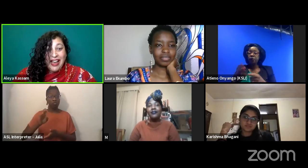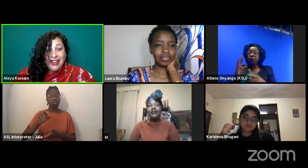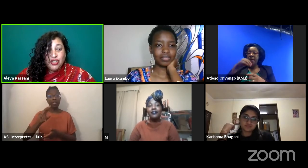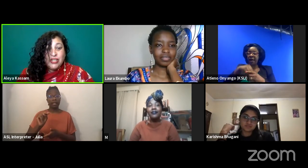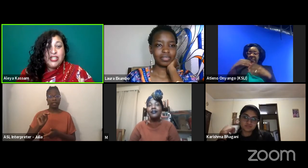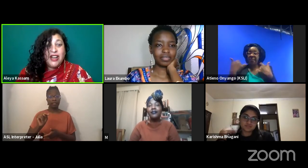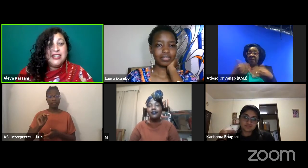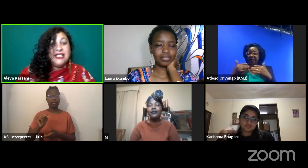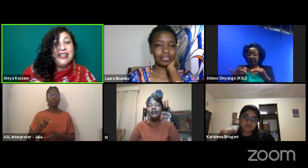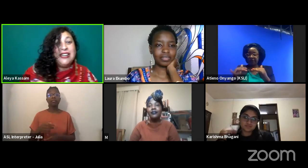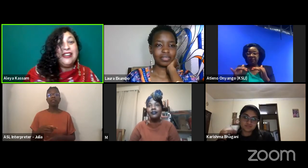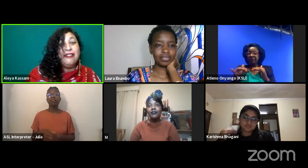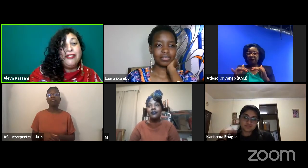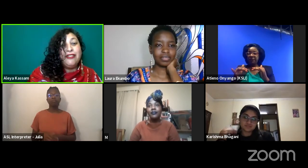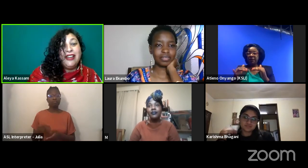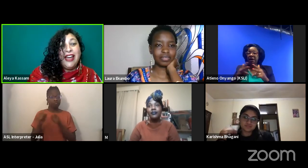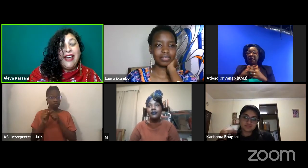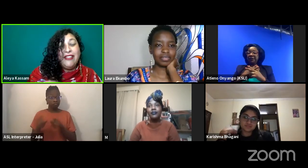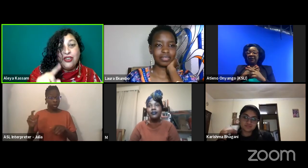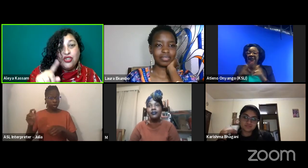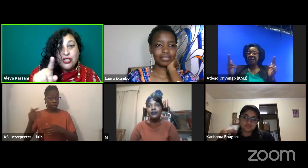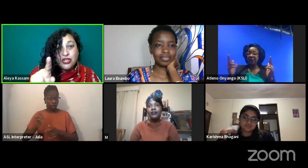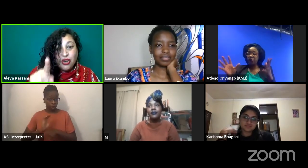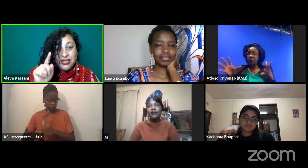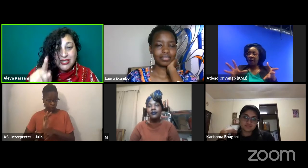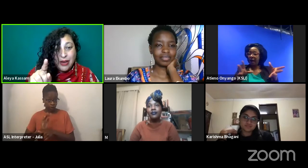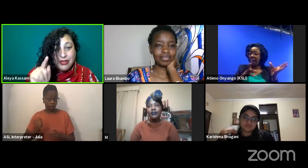and she started to leave and then she saw Sitawa